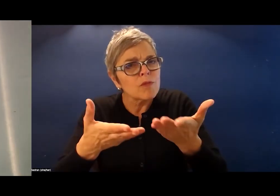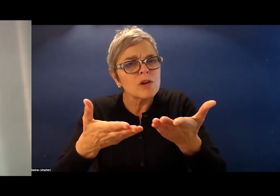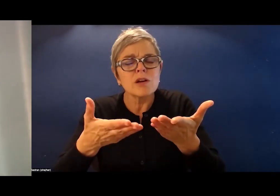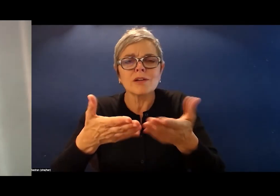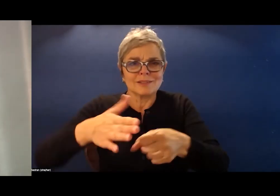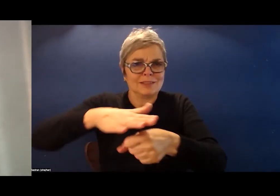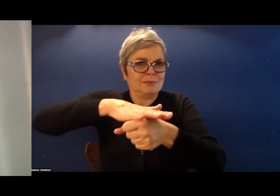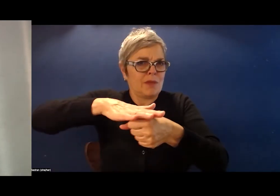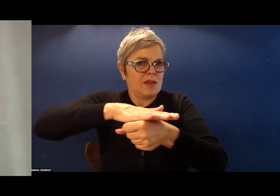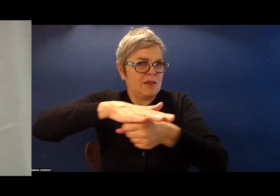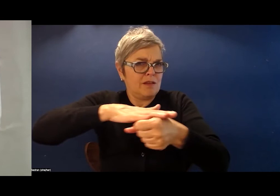I mean, we all needed it.